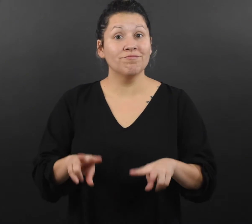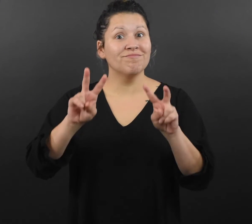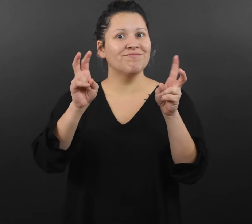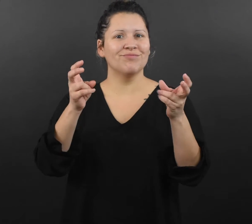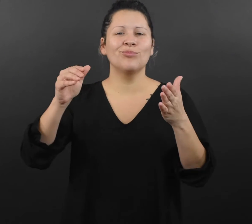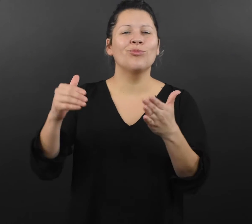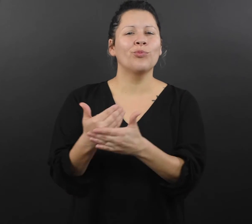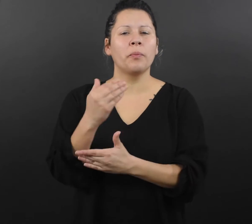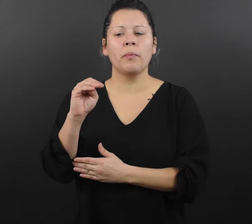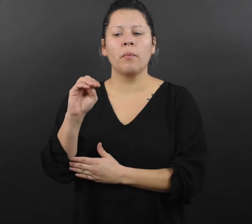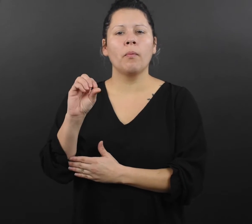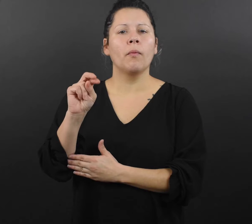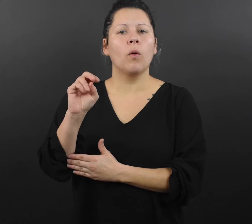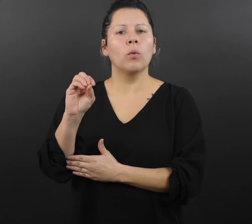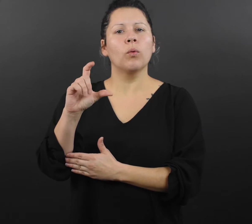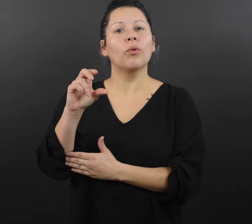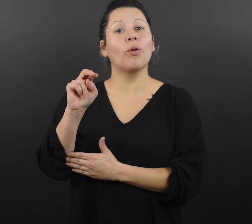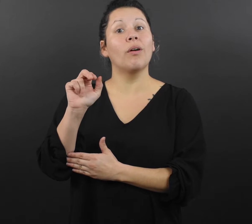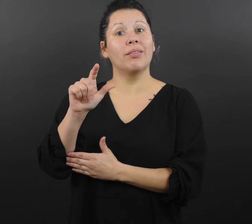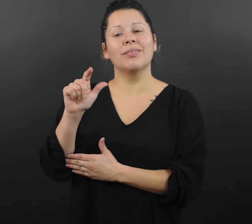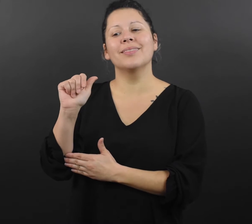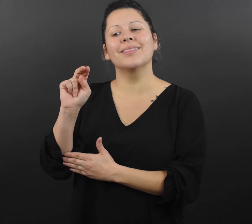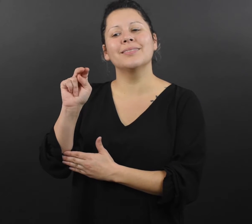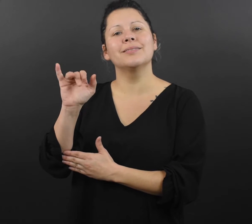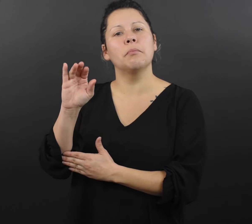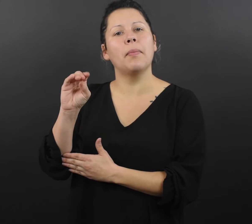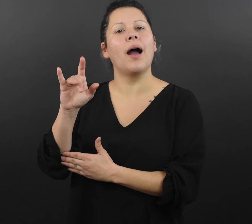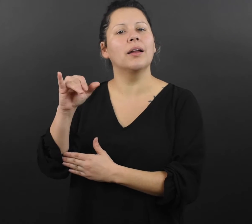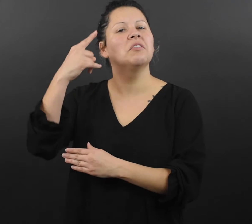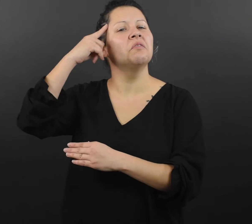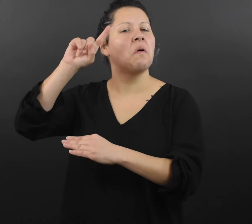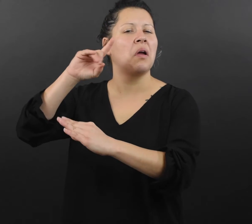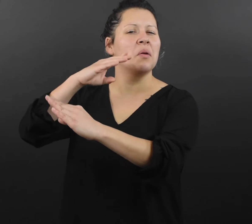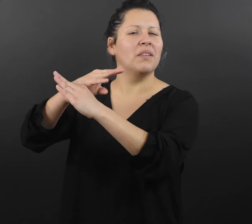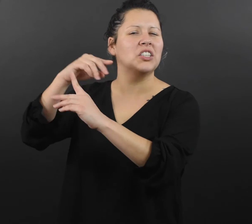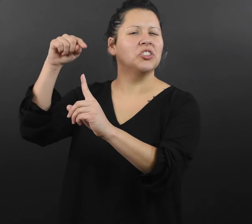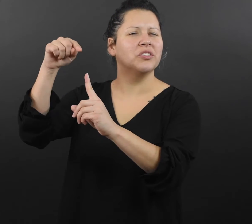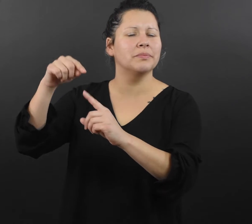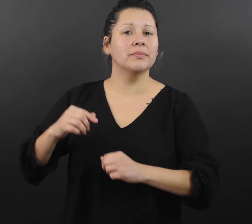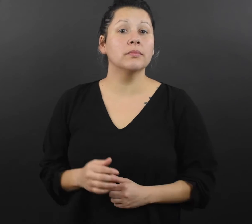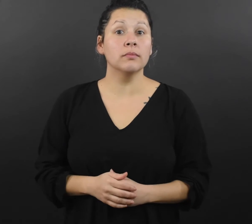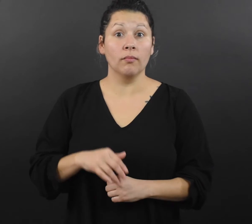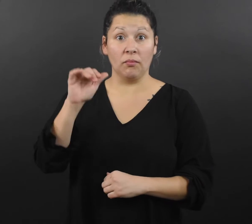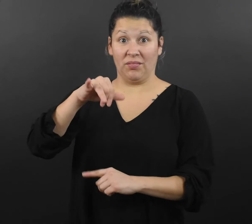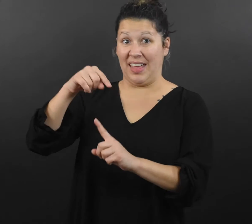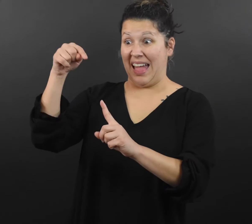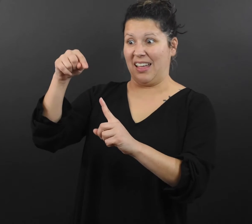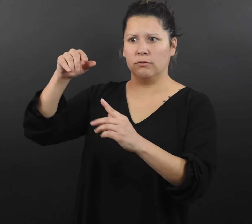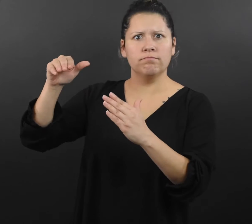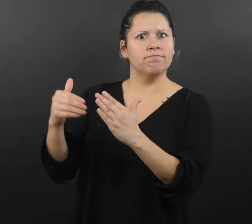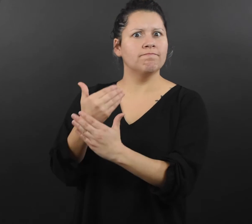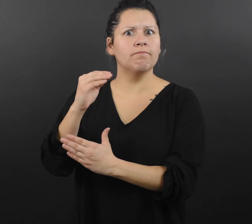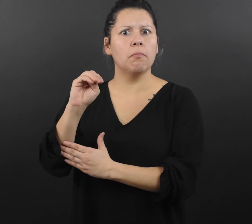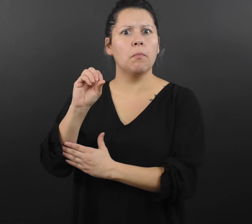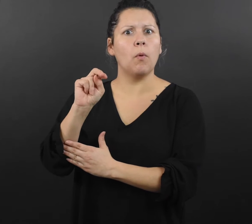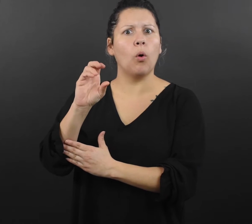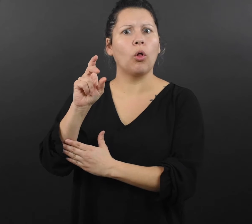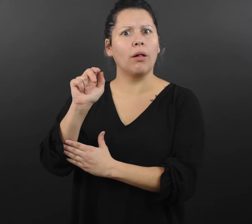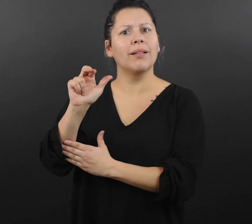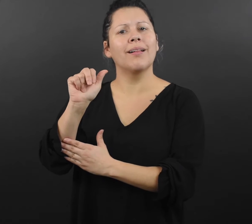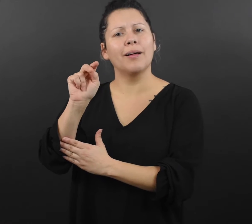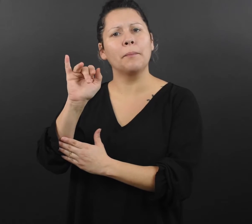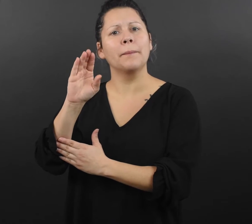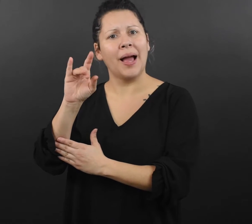New monoclonal antibody for prevention A new monoclonal antibody for the prevention